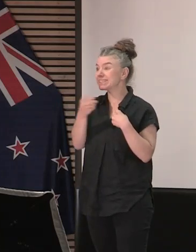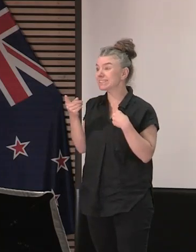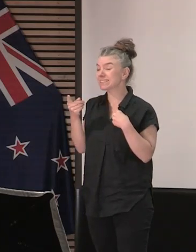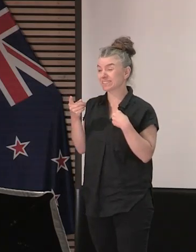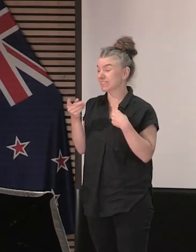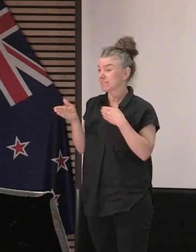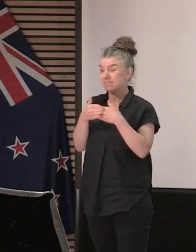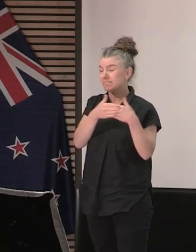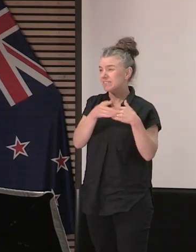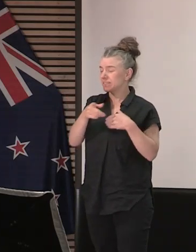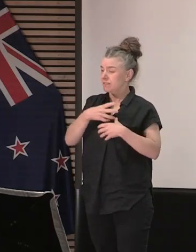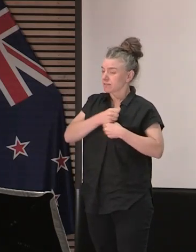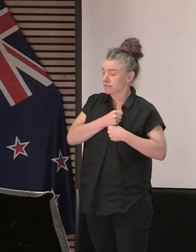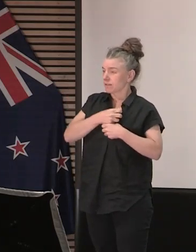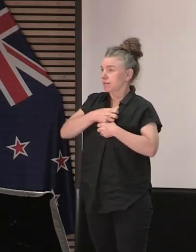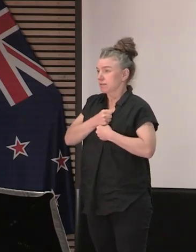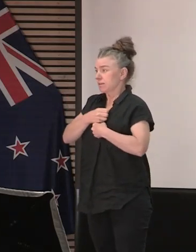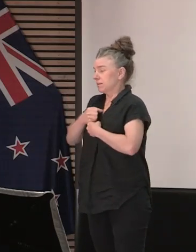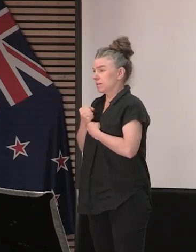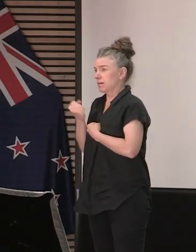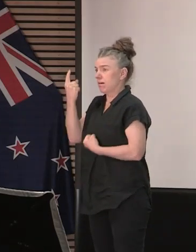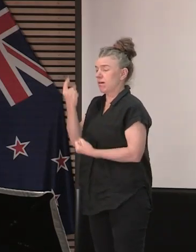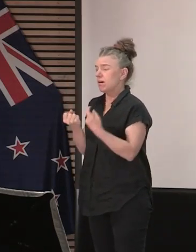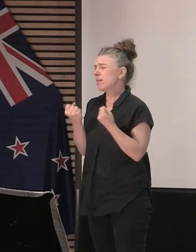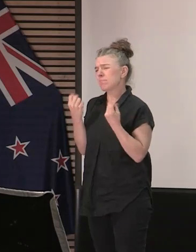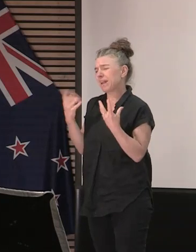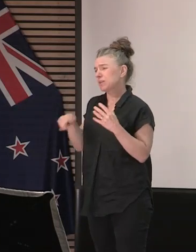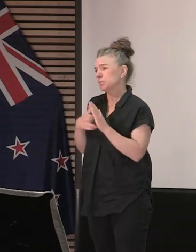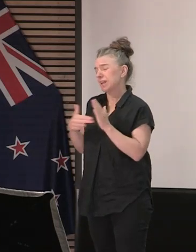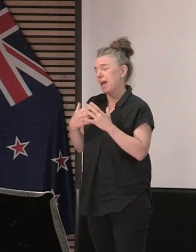I am acutely awareof the pain many NewZealanders are feeling.